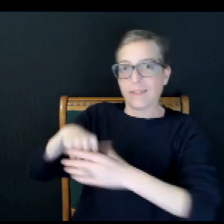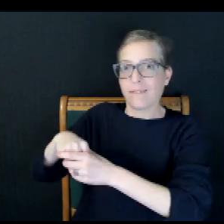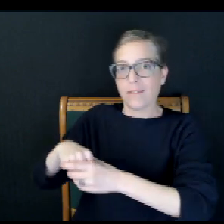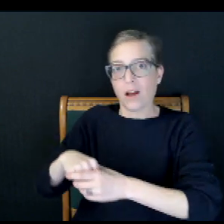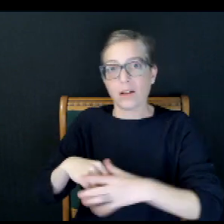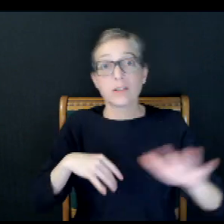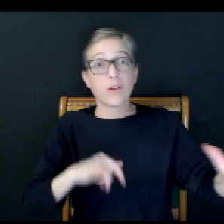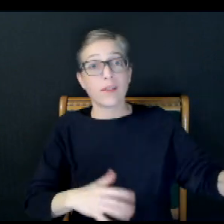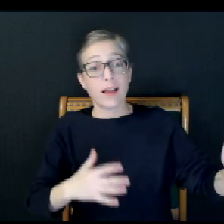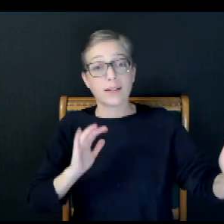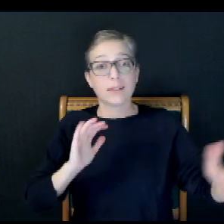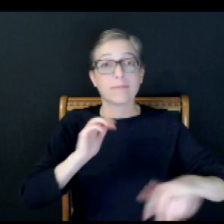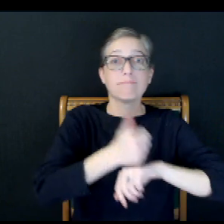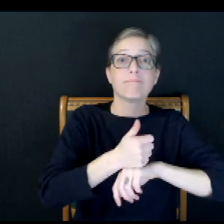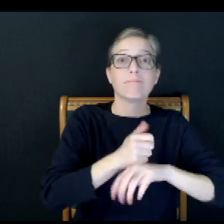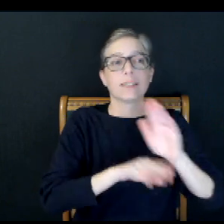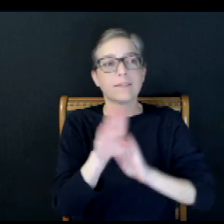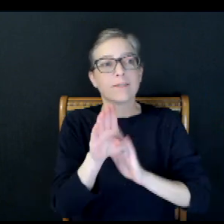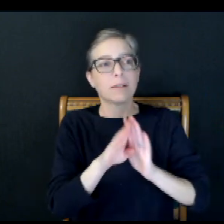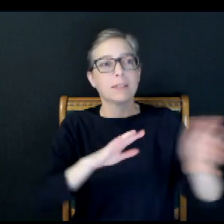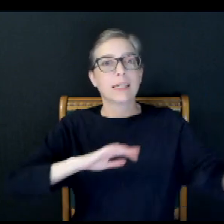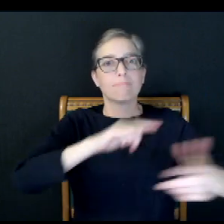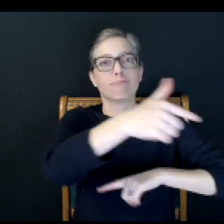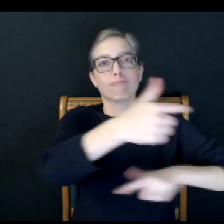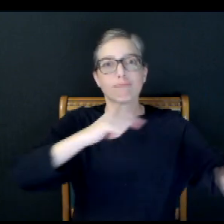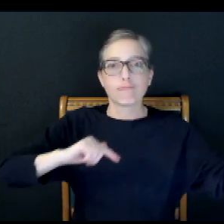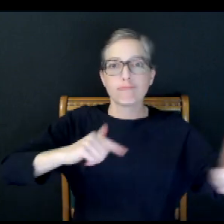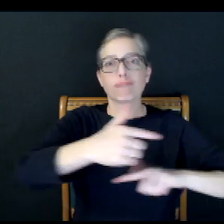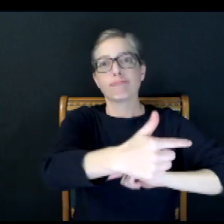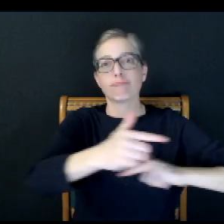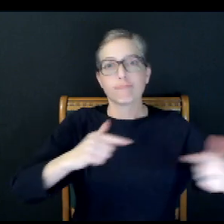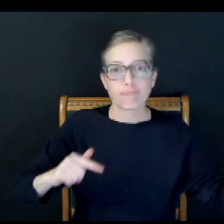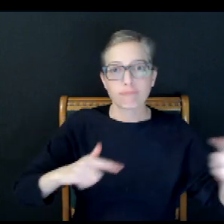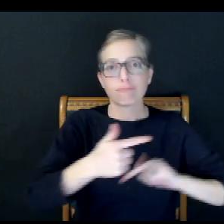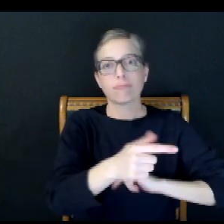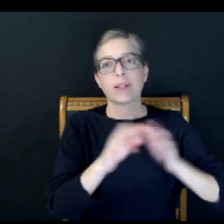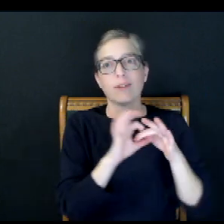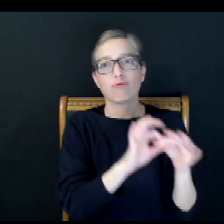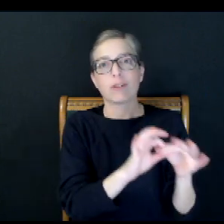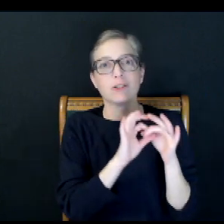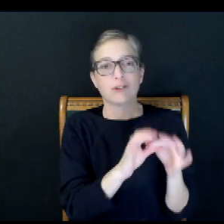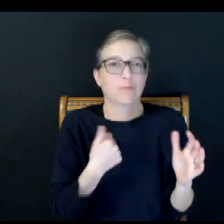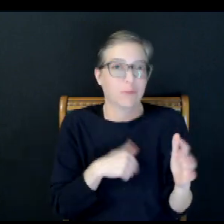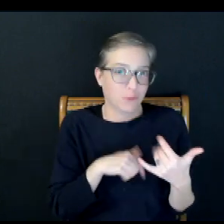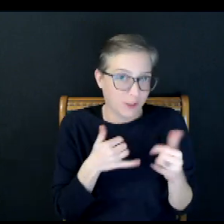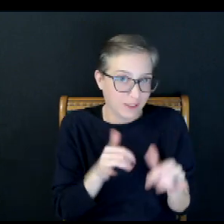relationships that we're still working on. And reaping the benefits dually,